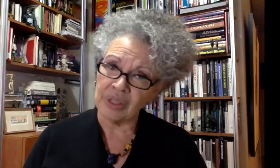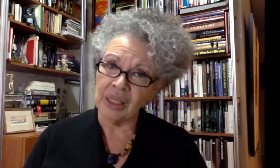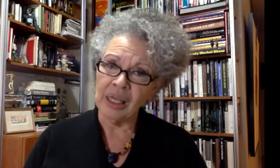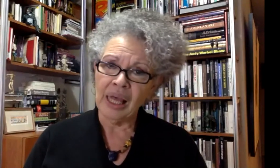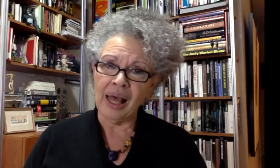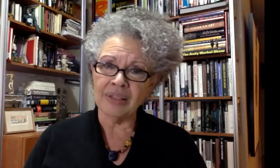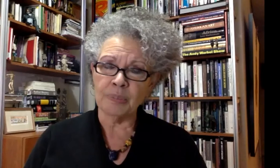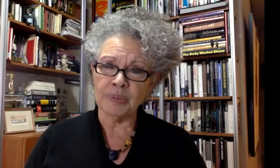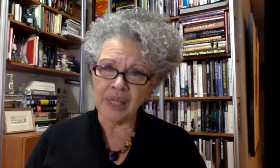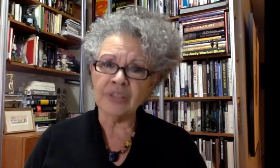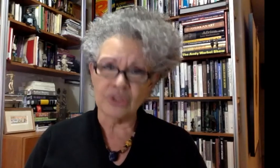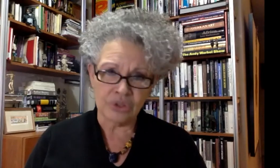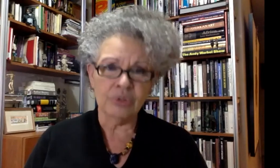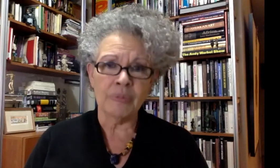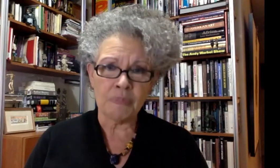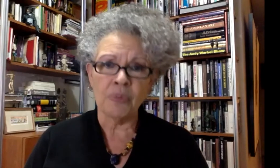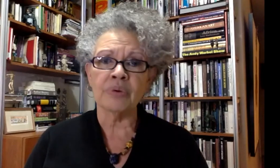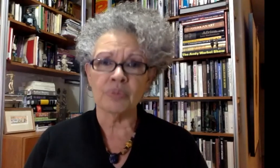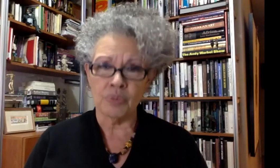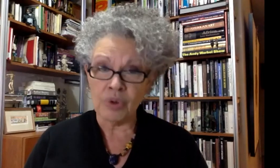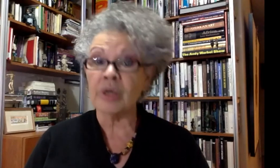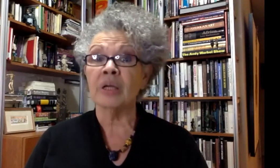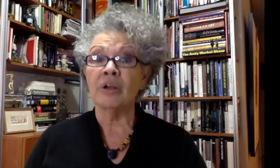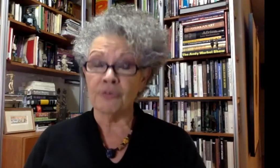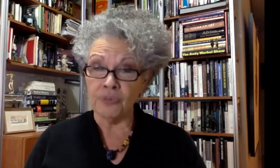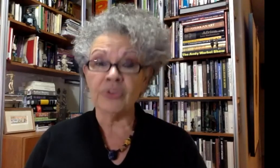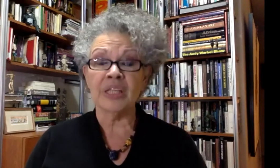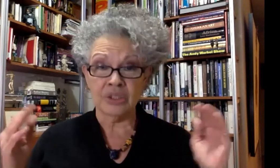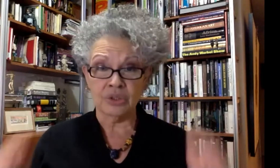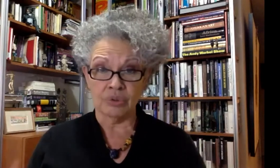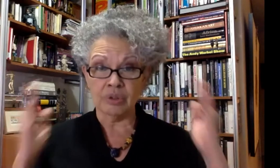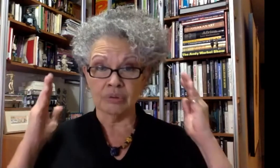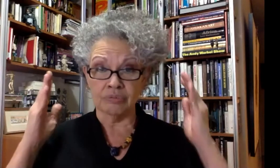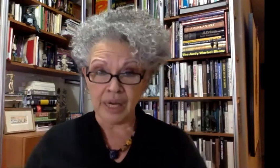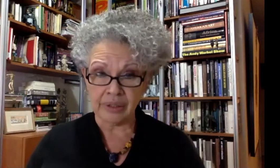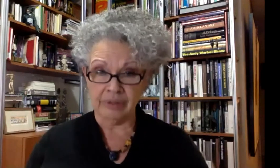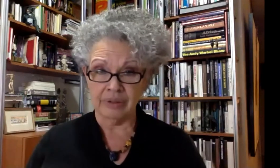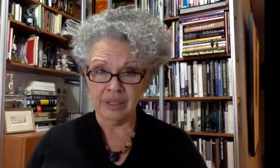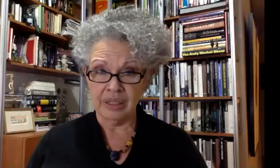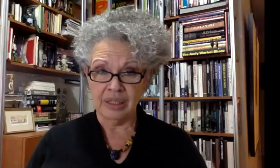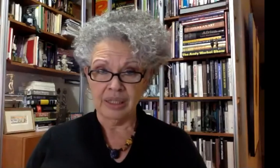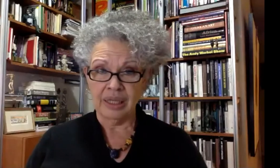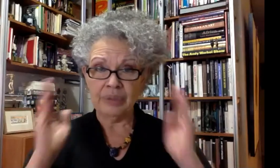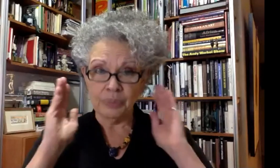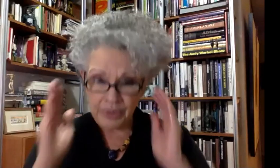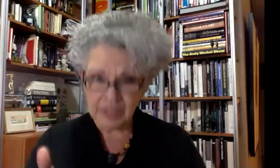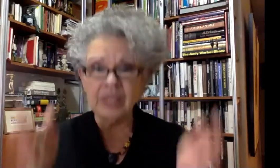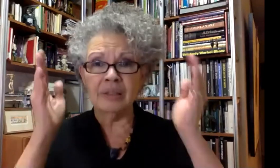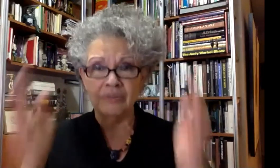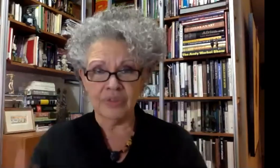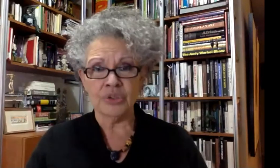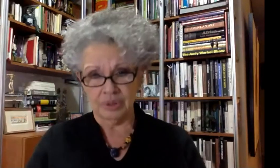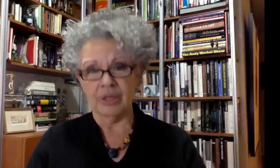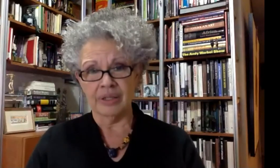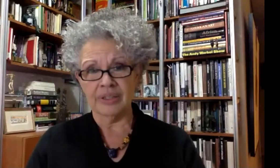I was wondering if you could expound, just as the first question, not simply did things